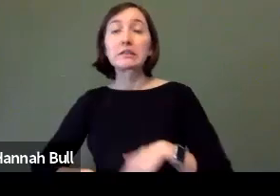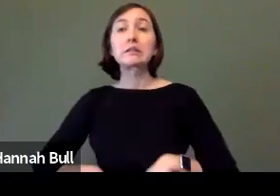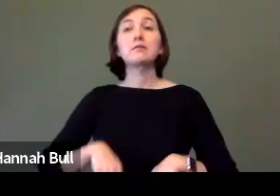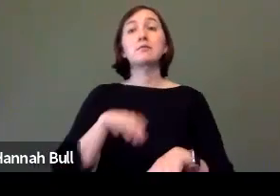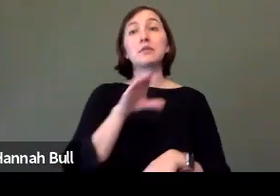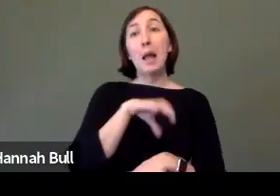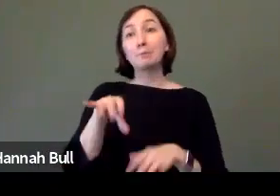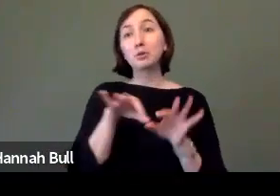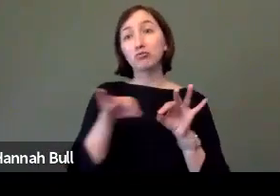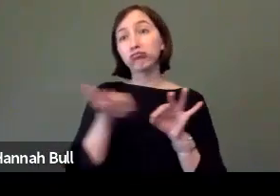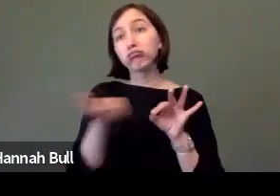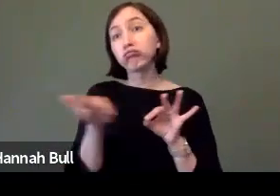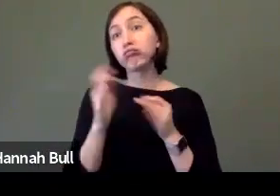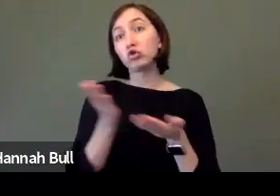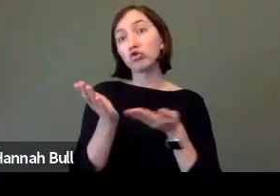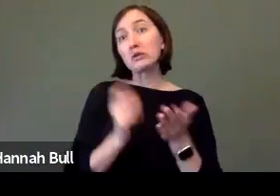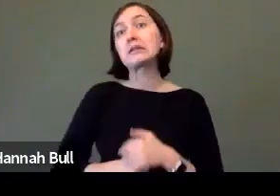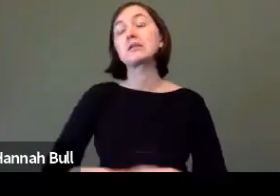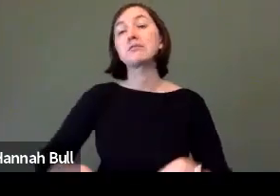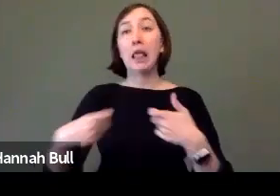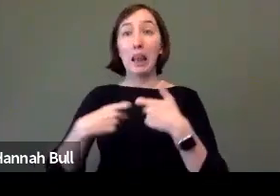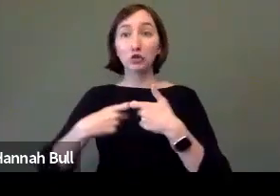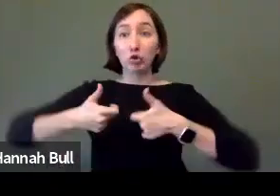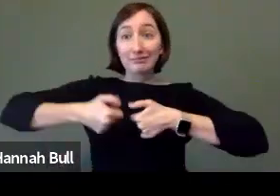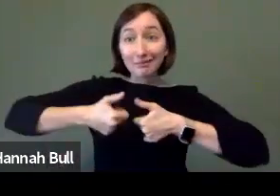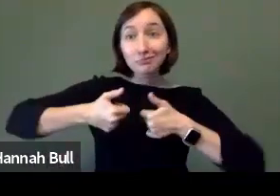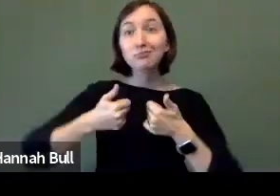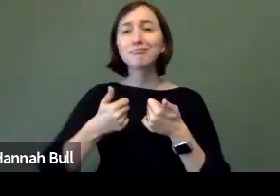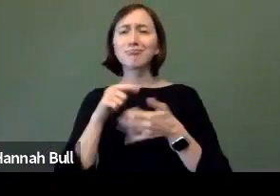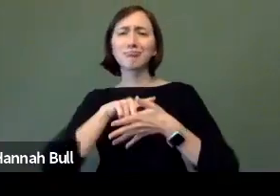obviously looking at e-text and all kinds of work